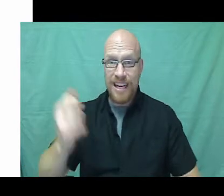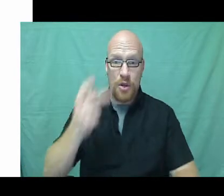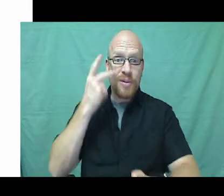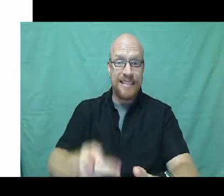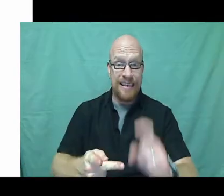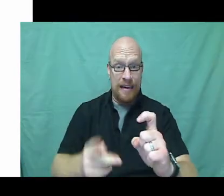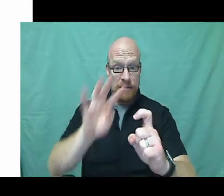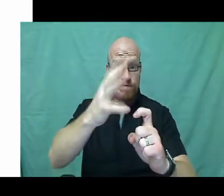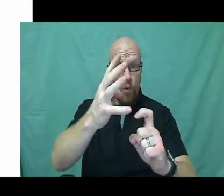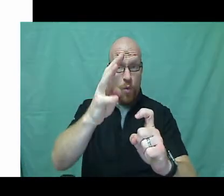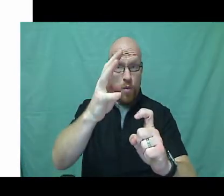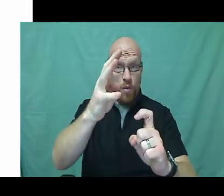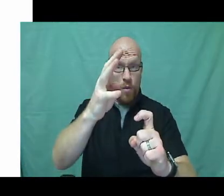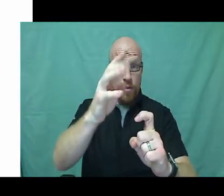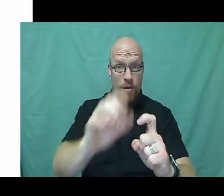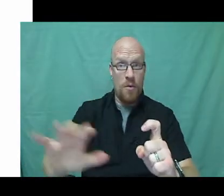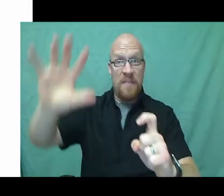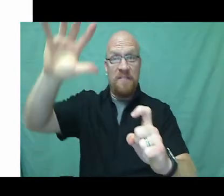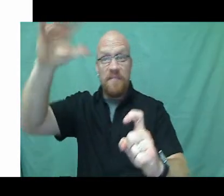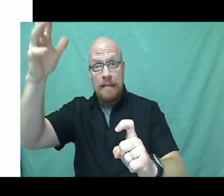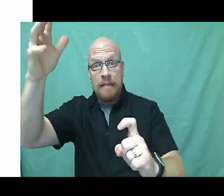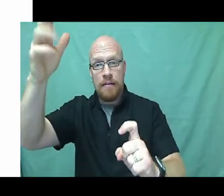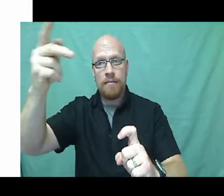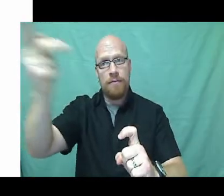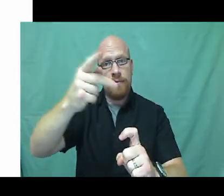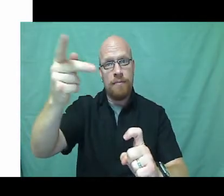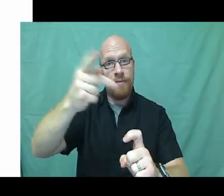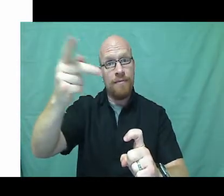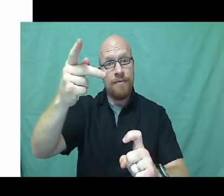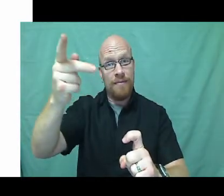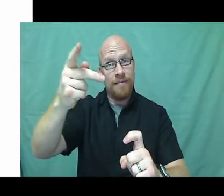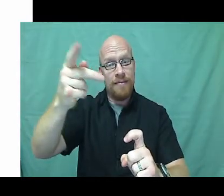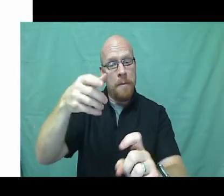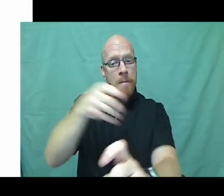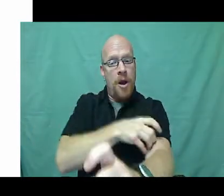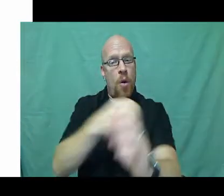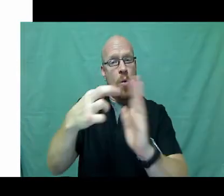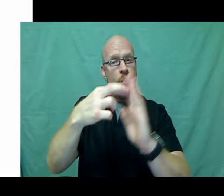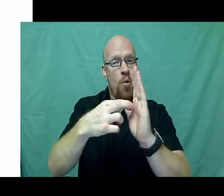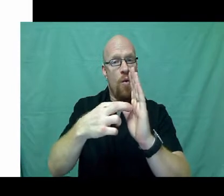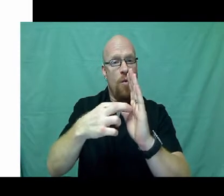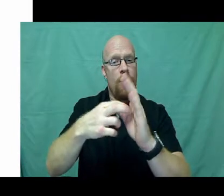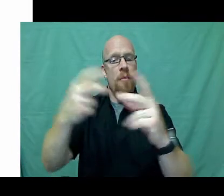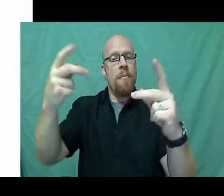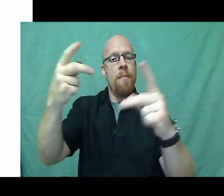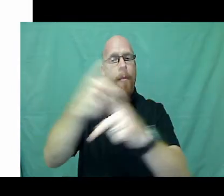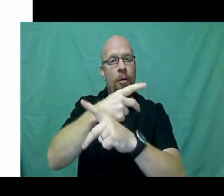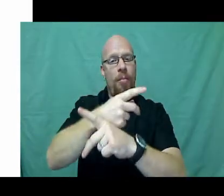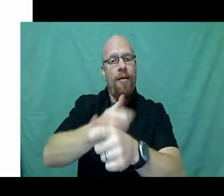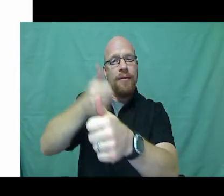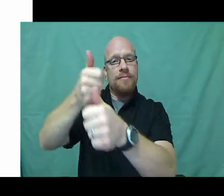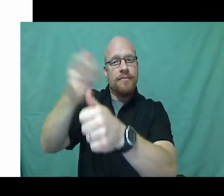So, as you can see, we have x to the fourth, raised to the fifth. Now this is the power rule again inside, the power to a power.